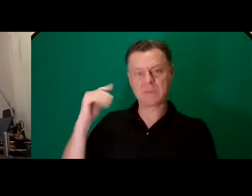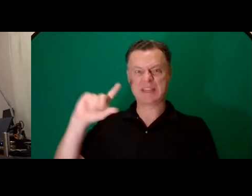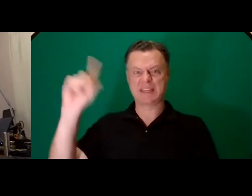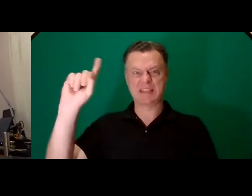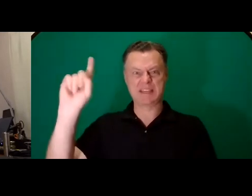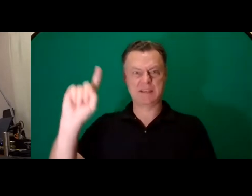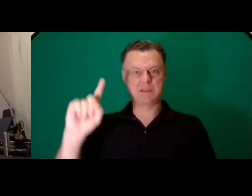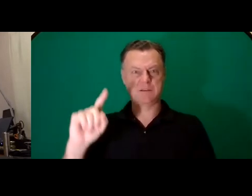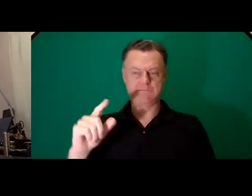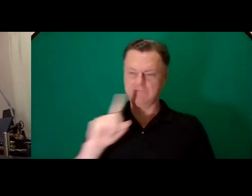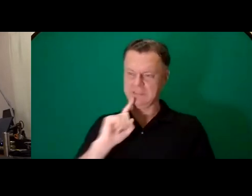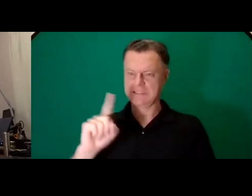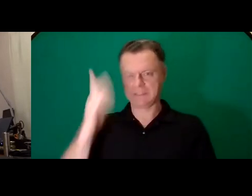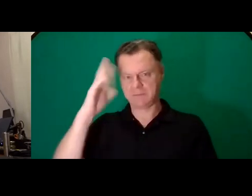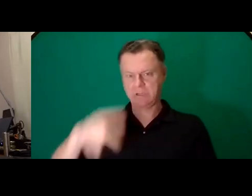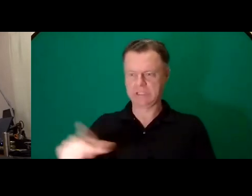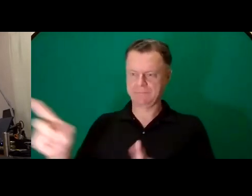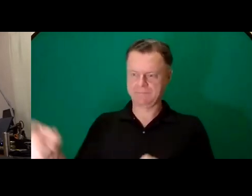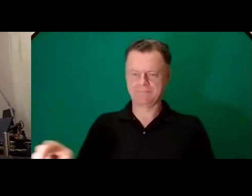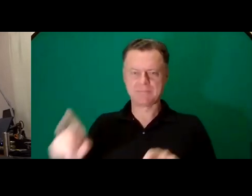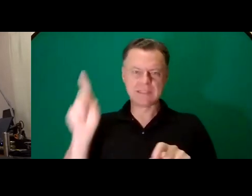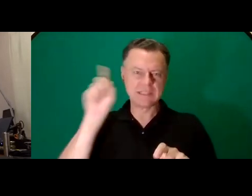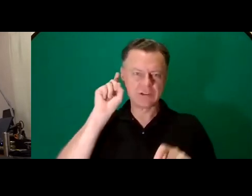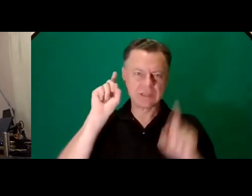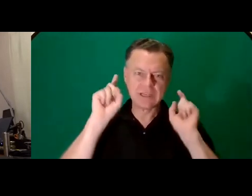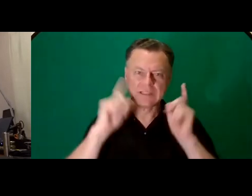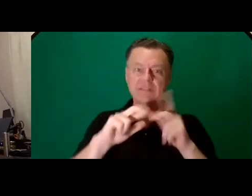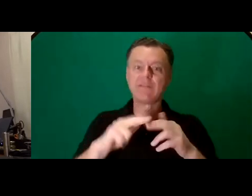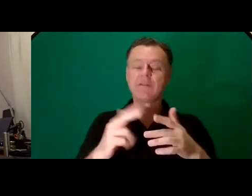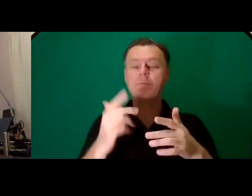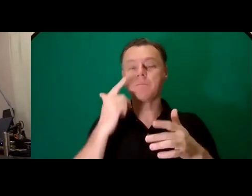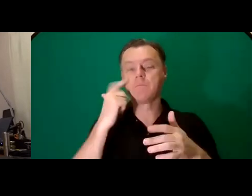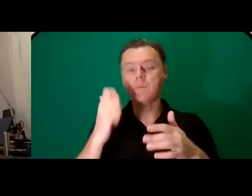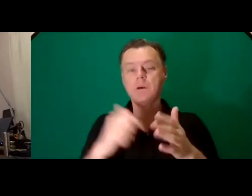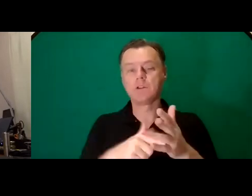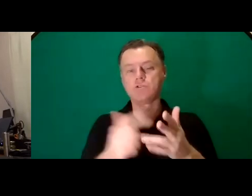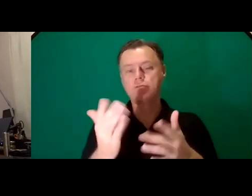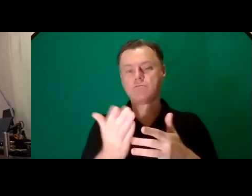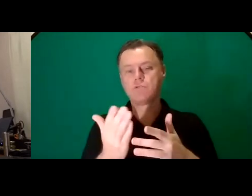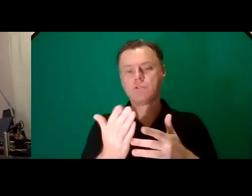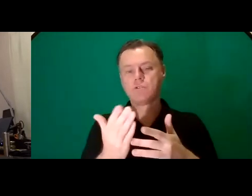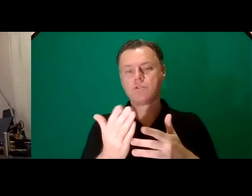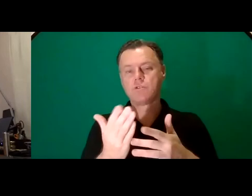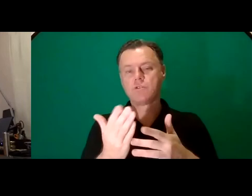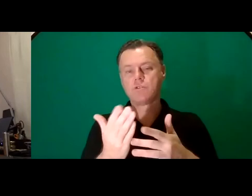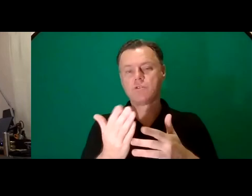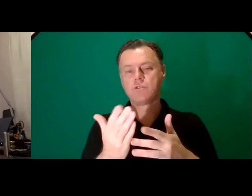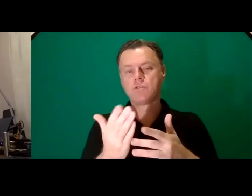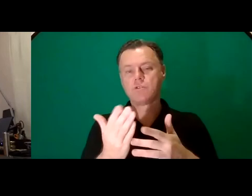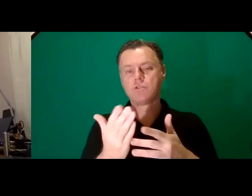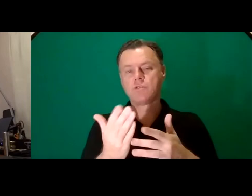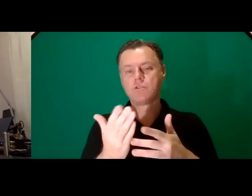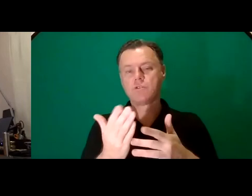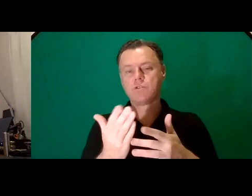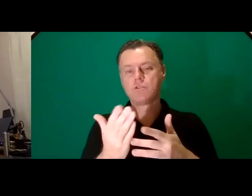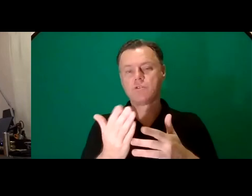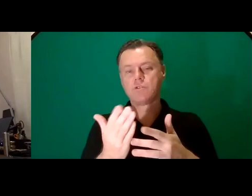And I suppose it was quite a negative experience for my parents, you know? My mum was told